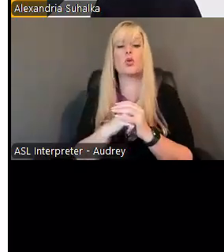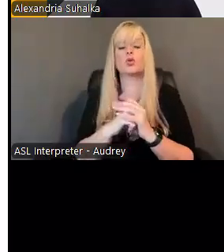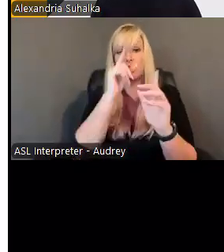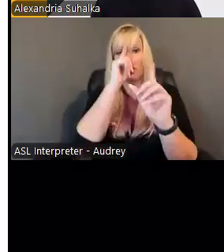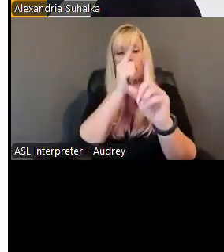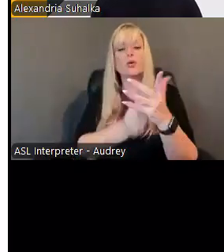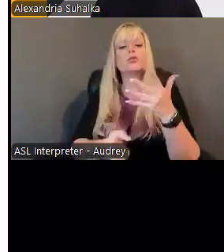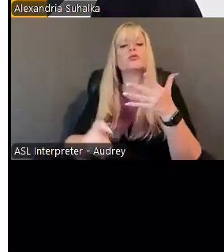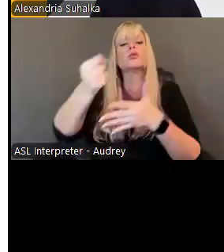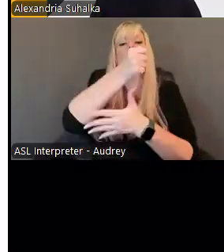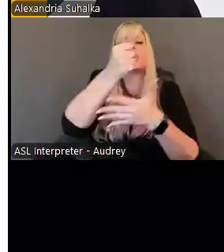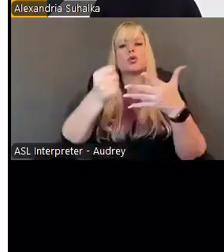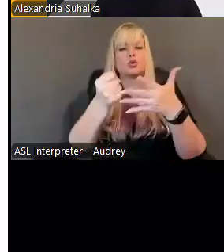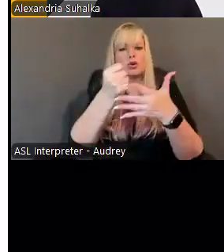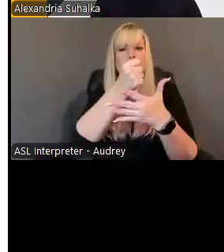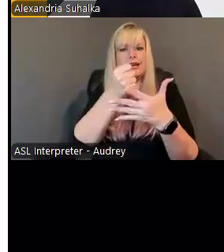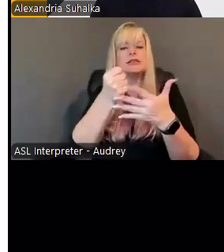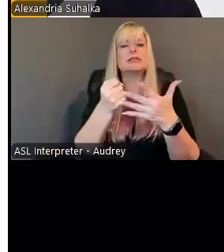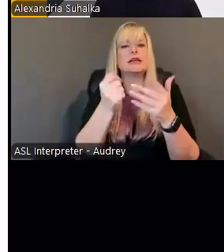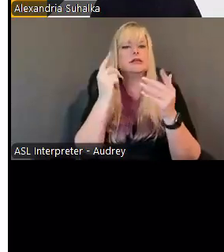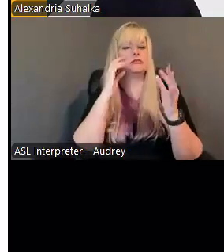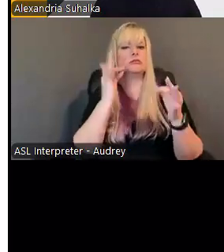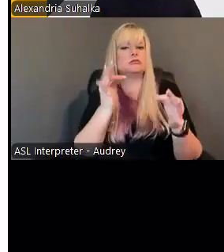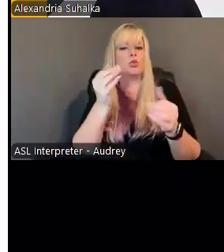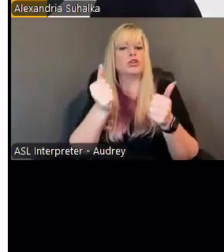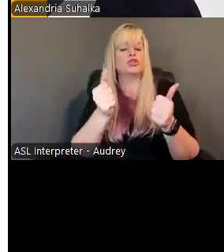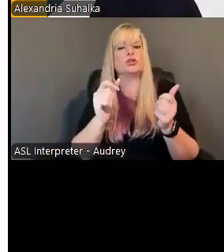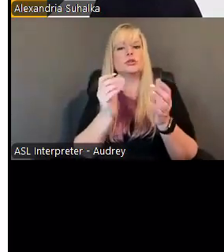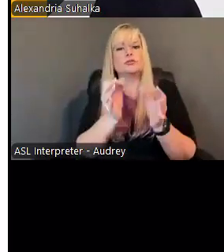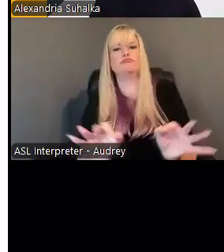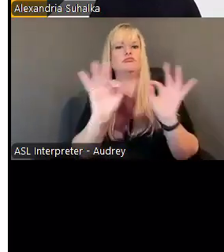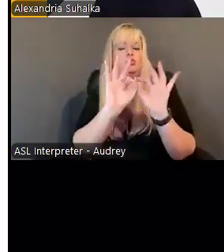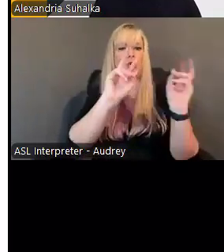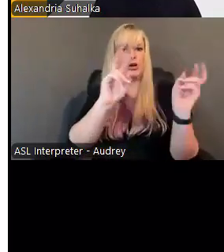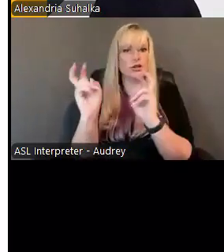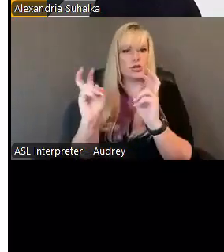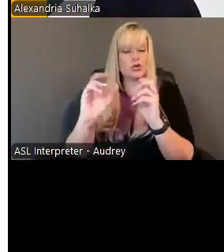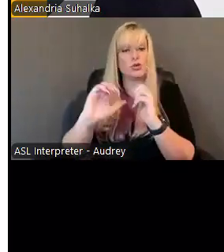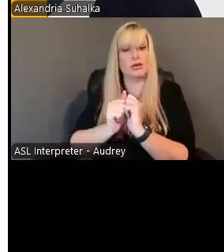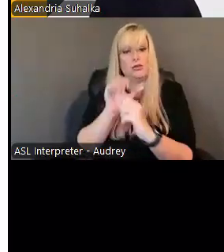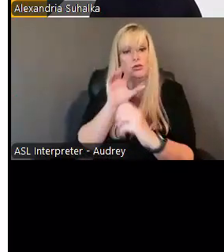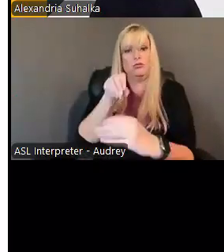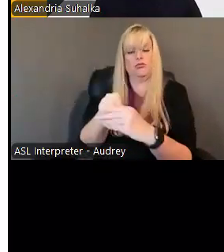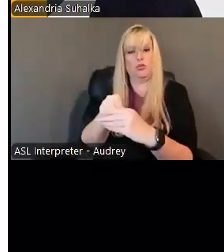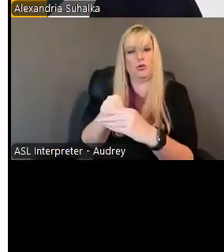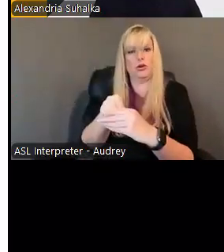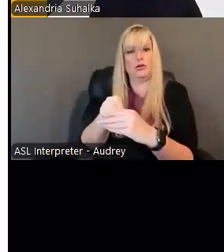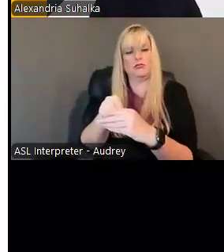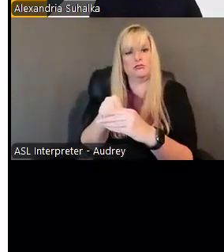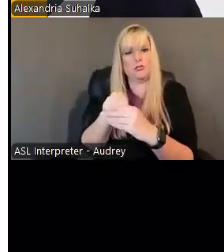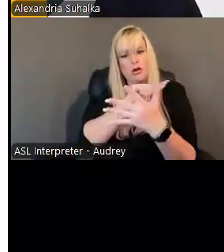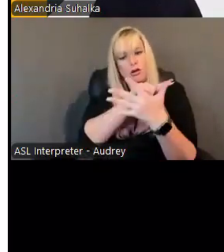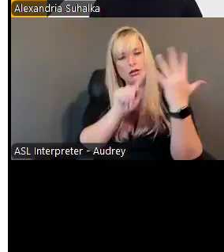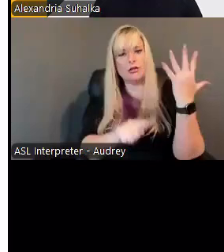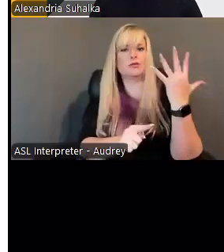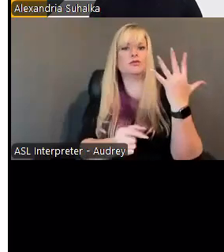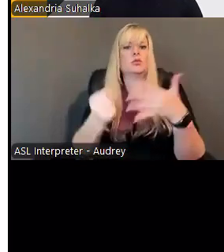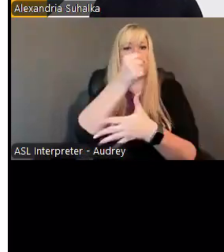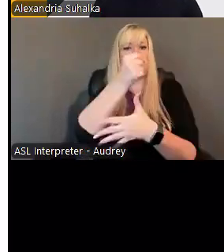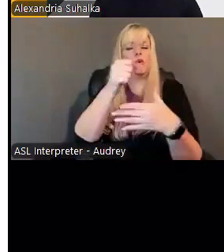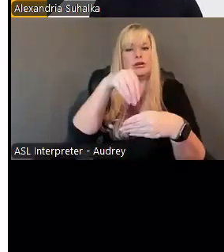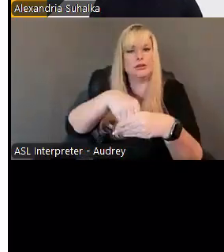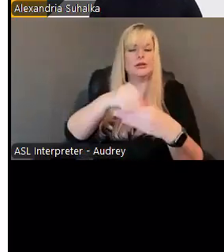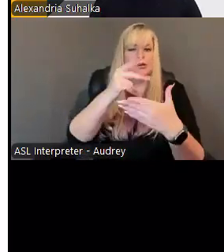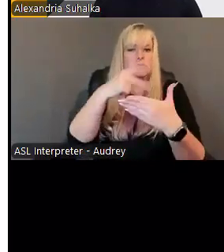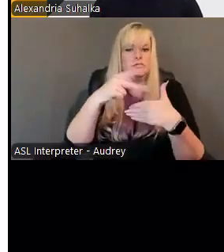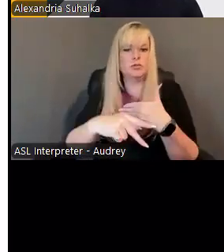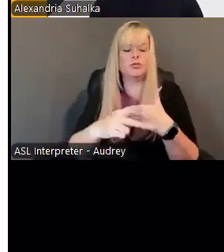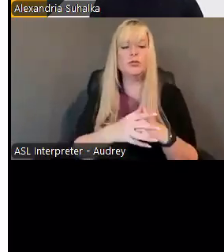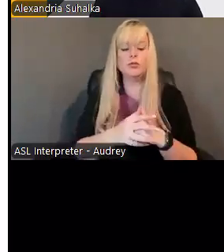key issues and how we can incorporate them in the program. Next slide. We engaged with them from the